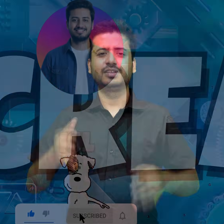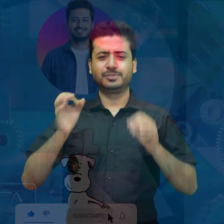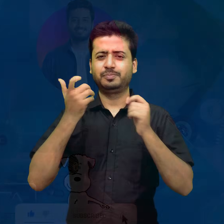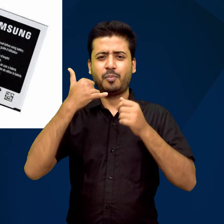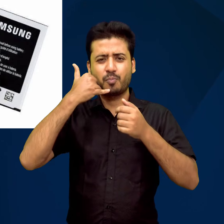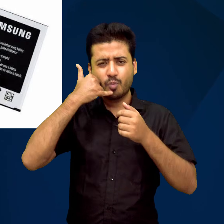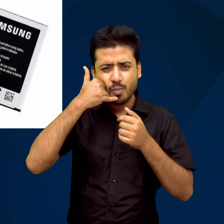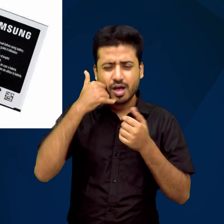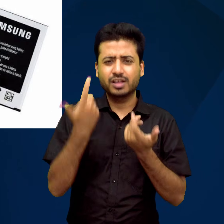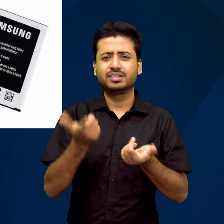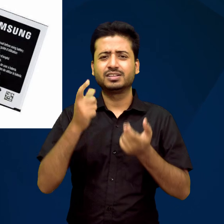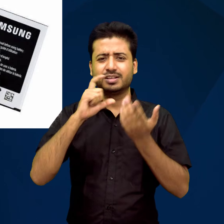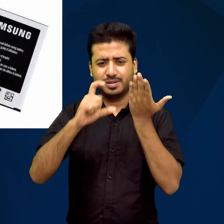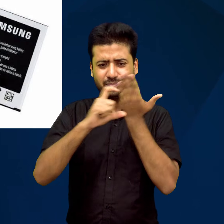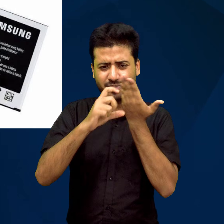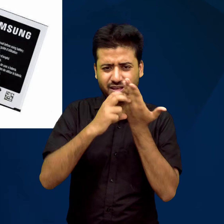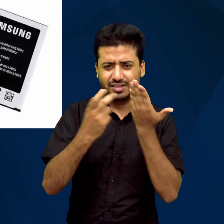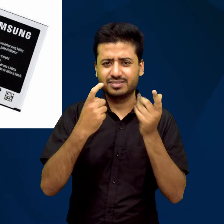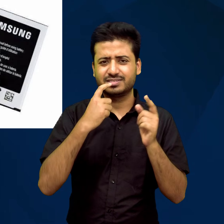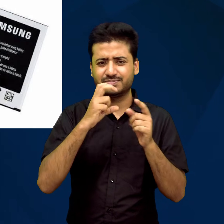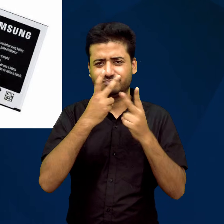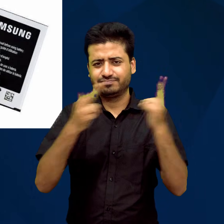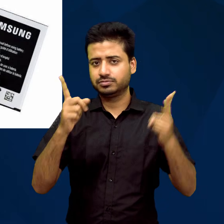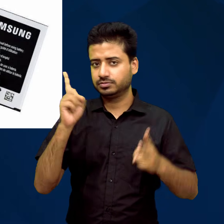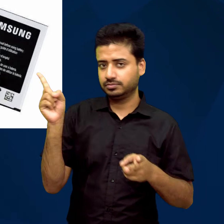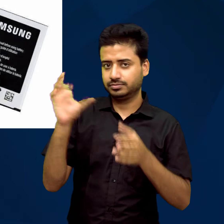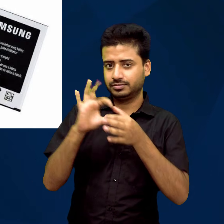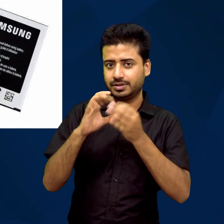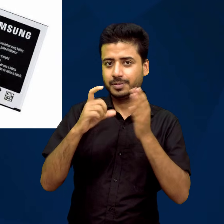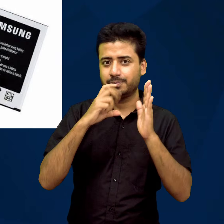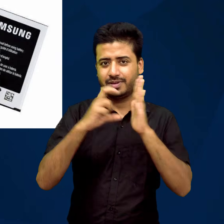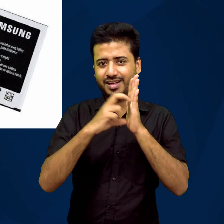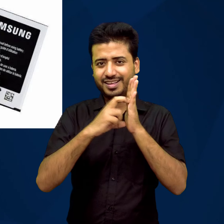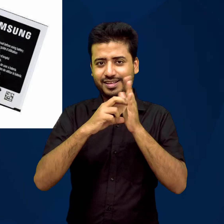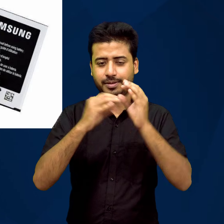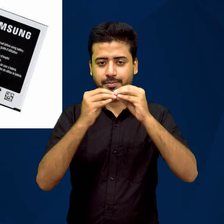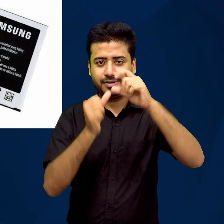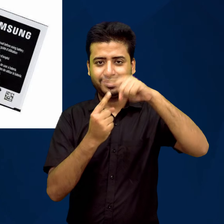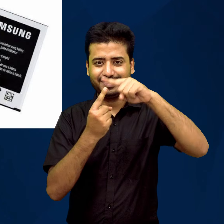While they power entirely different parts of our modern lives, both household batteries and